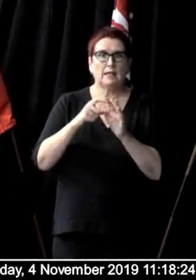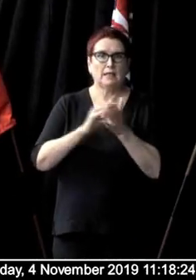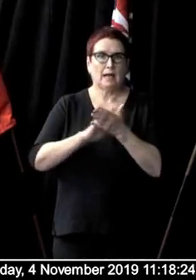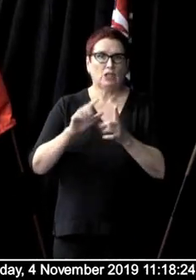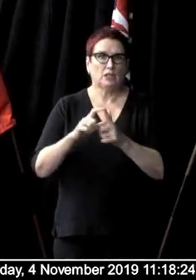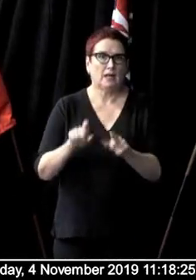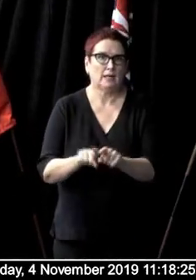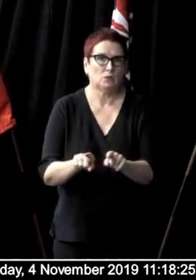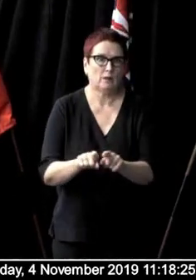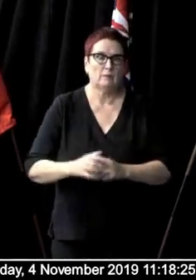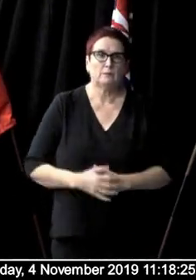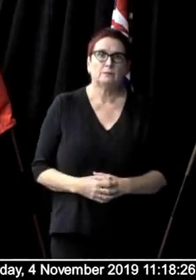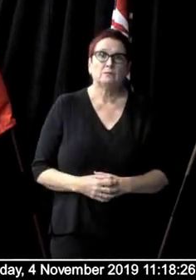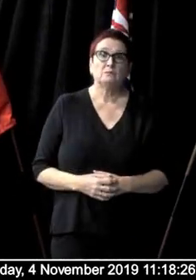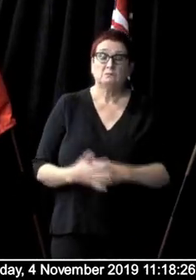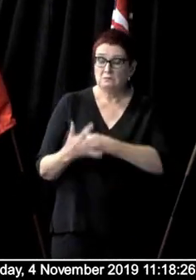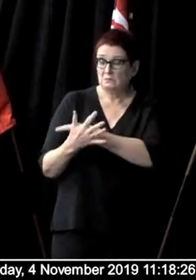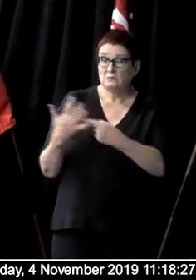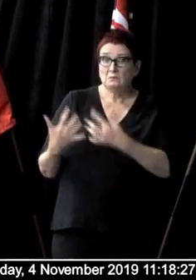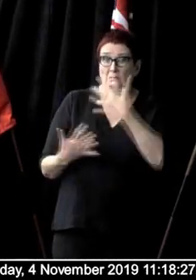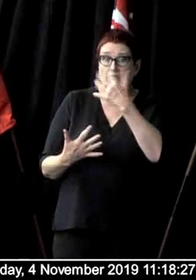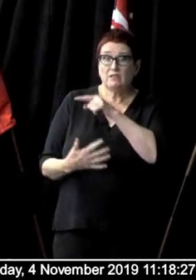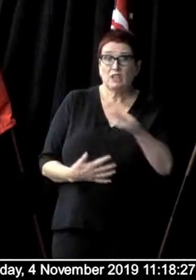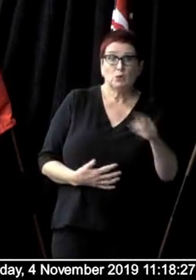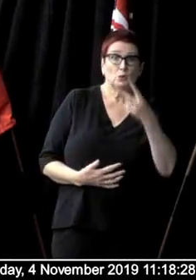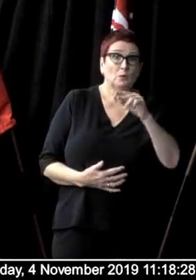Her children range in age from 15 to 28.